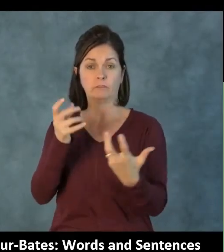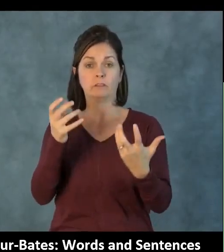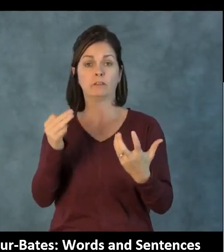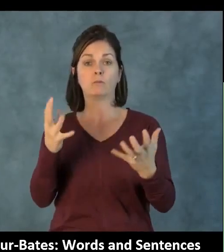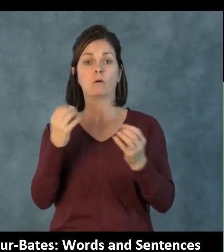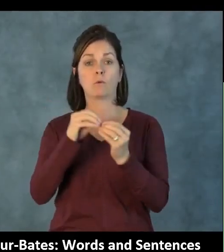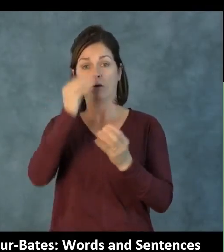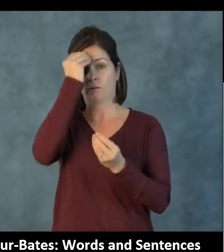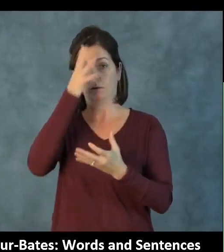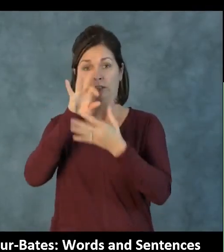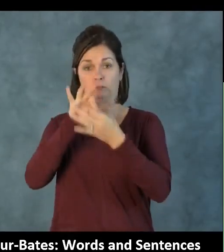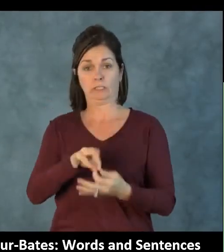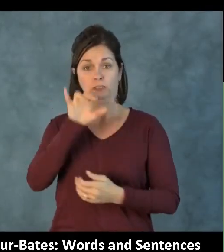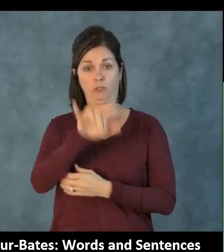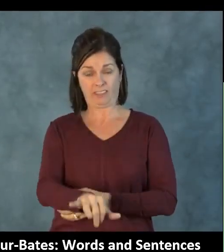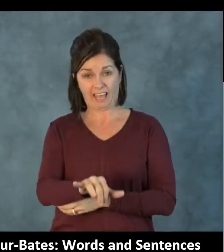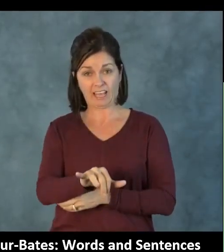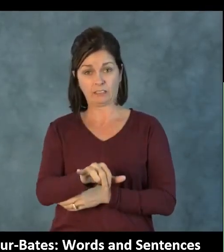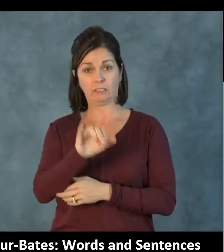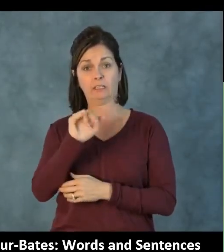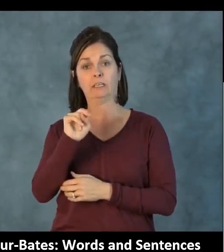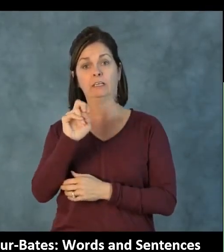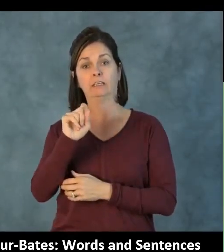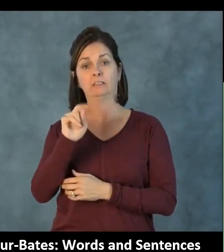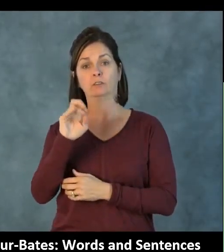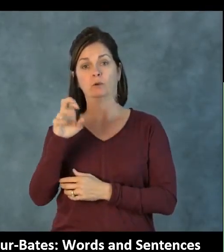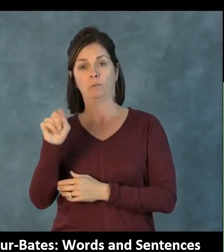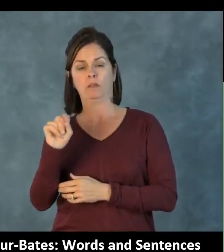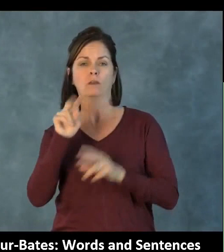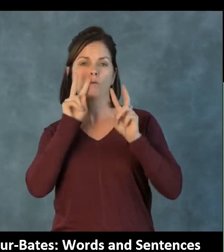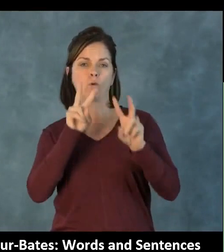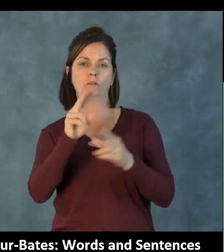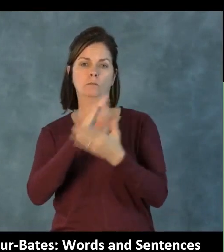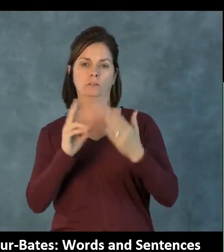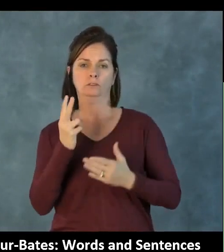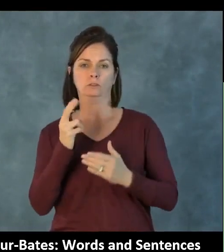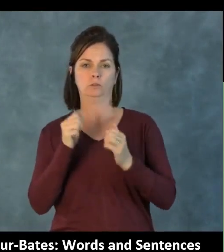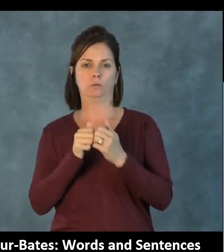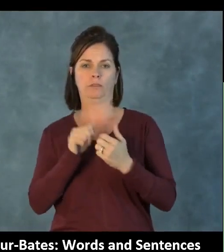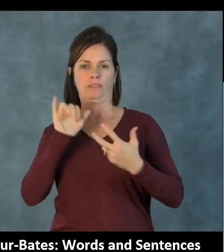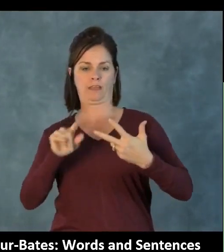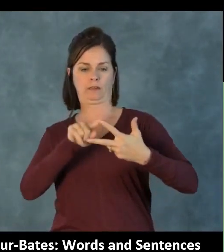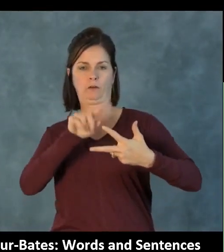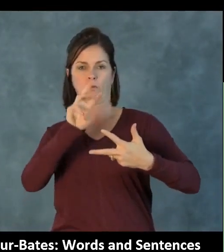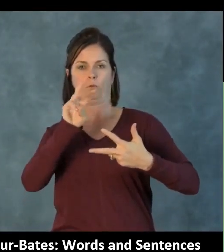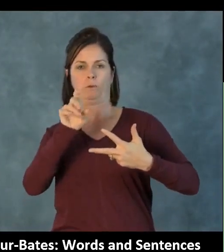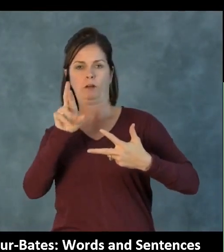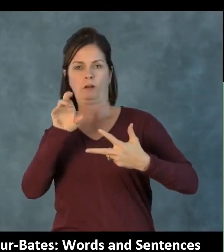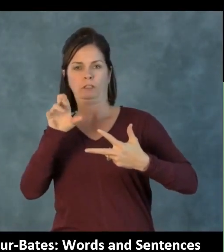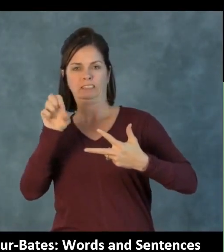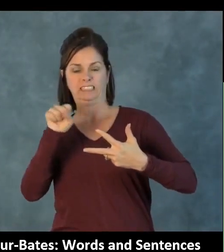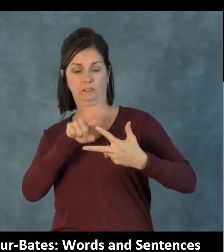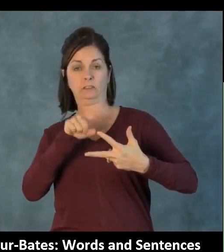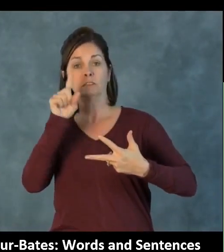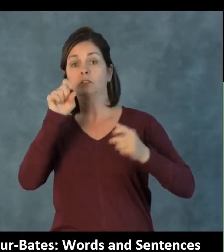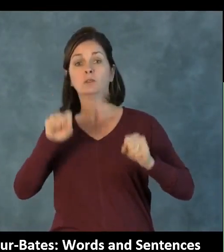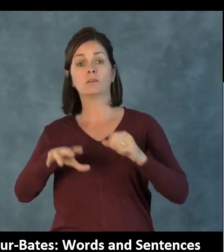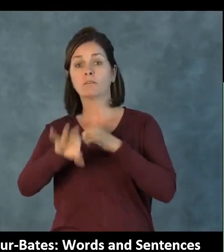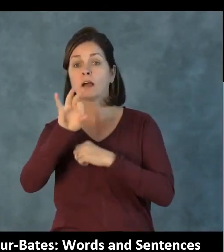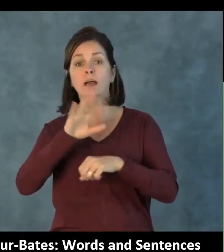watch Part 2 of this webinar series. That's available on this same website in a folder